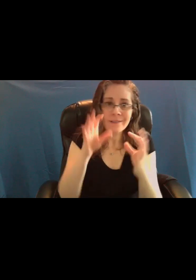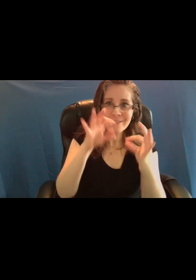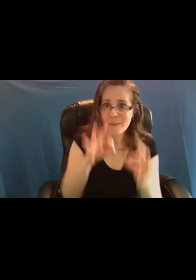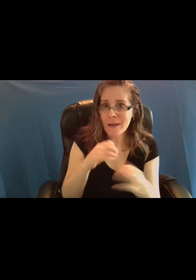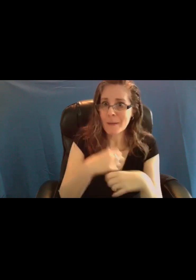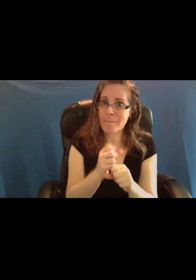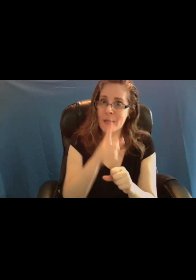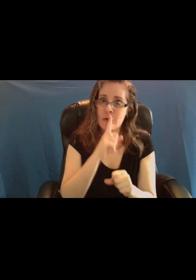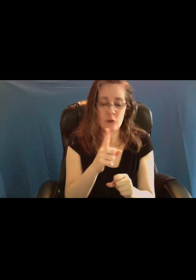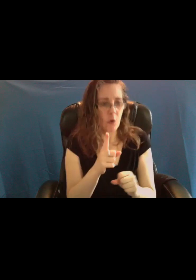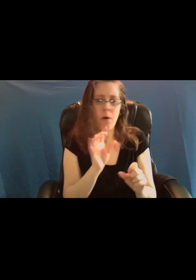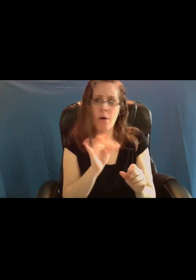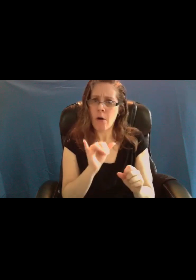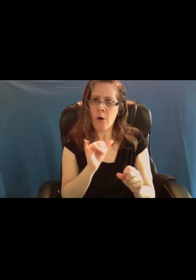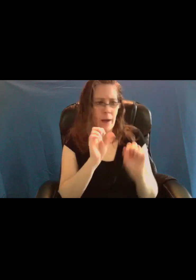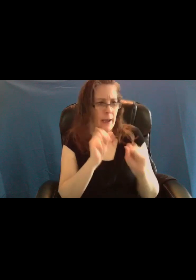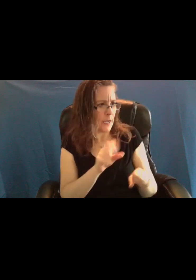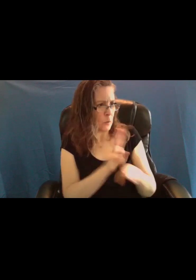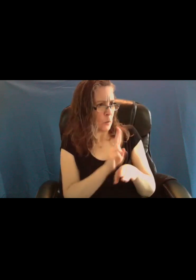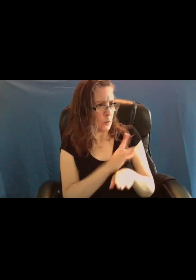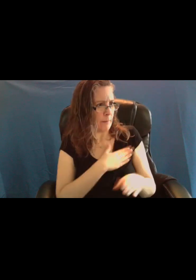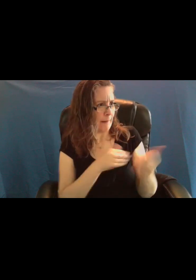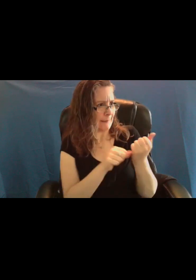different assistive technologies. Maybe a screen reader. Maybe